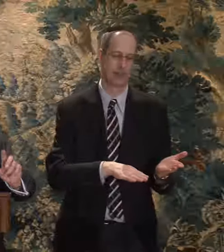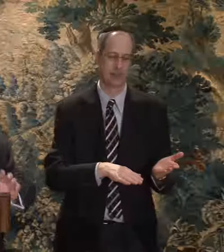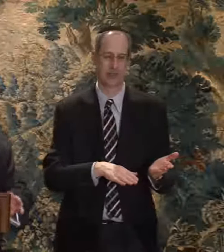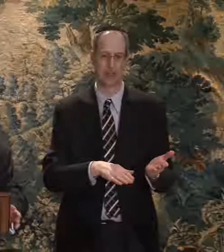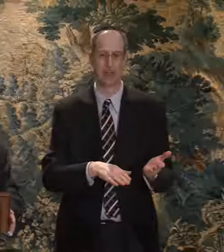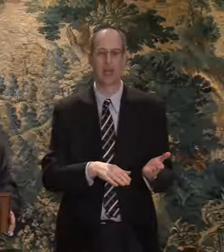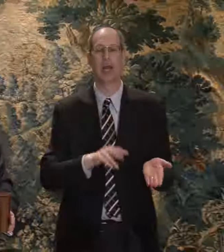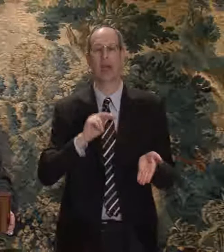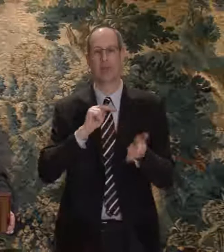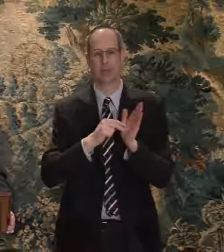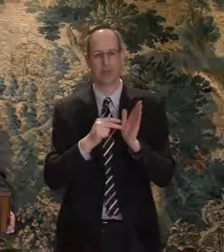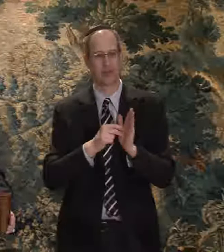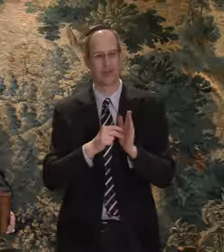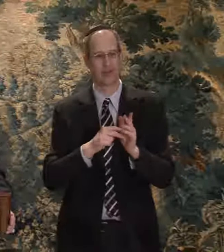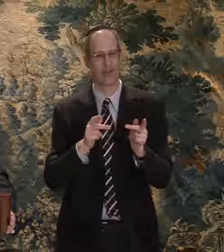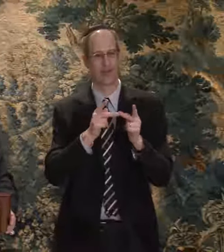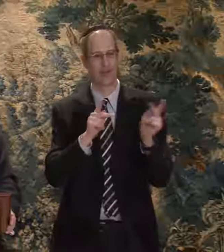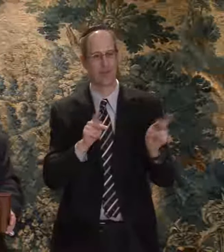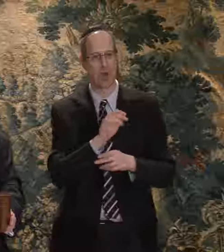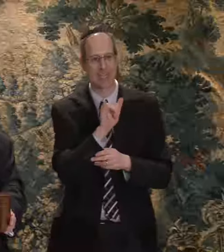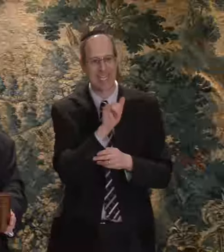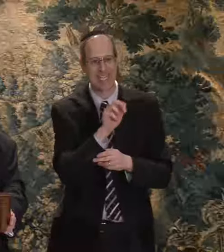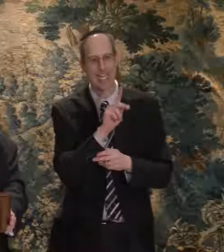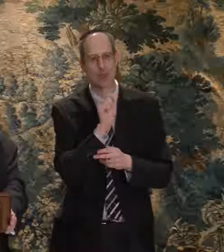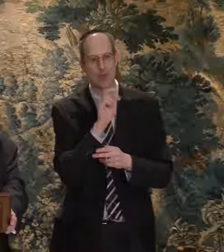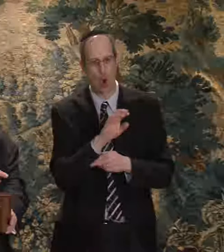other words the a bruschetta Hashem said to make sure they don't make